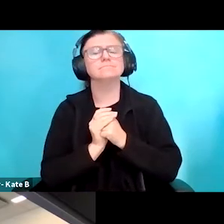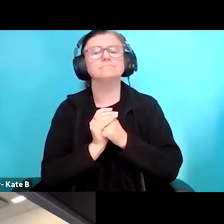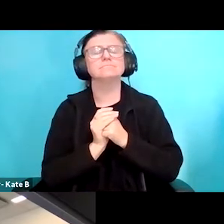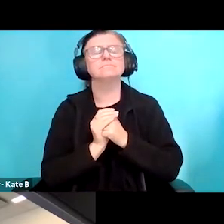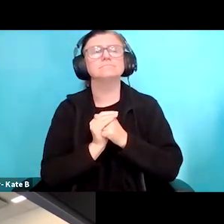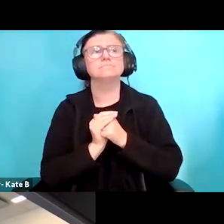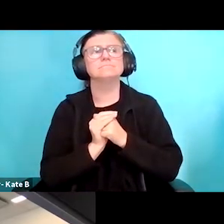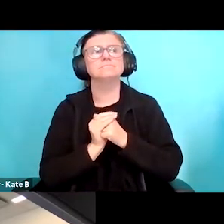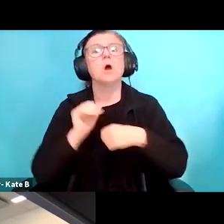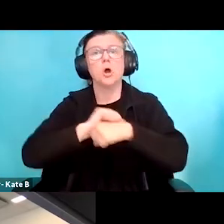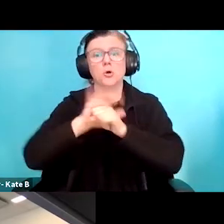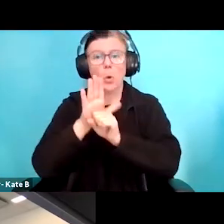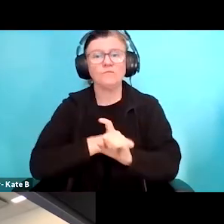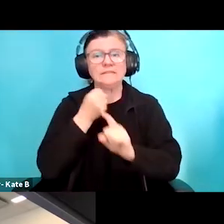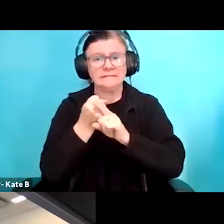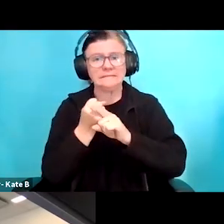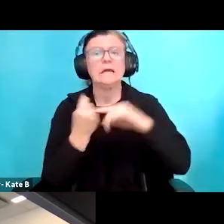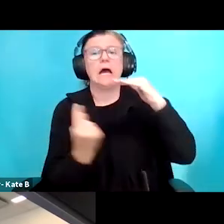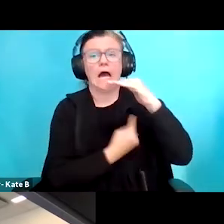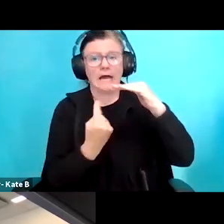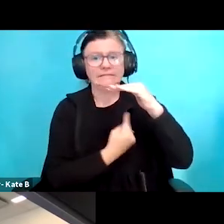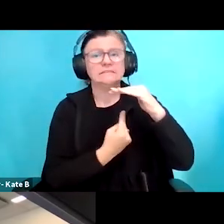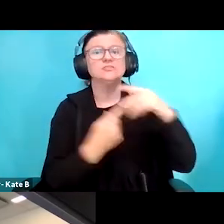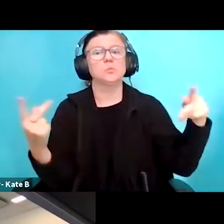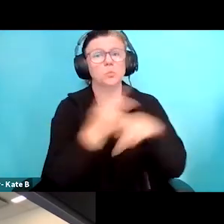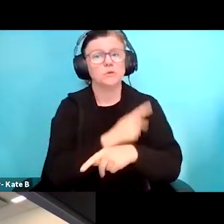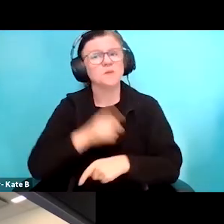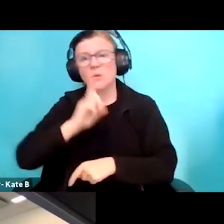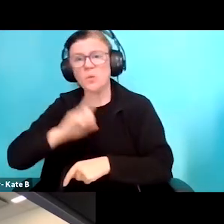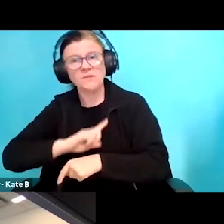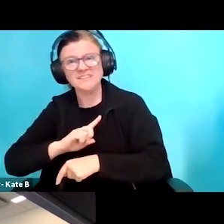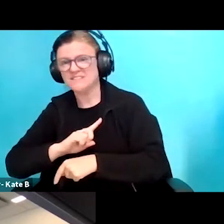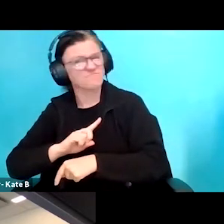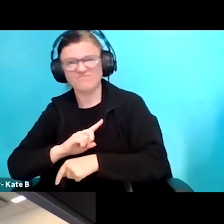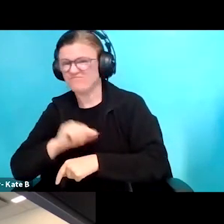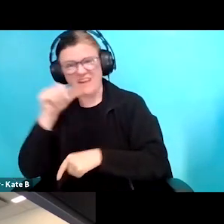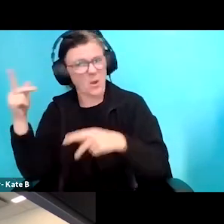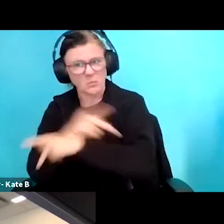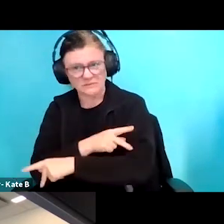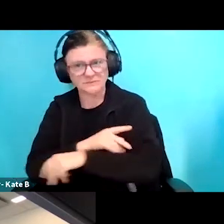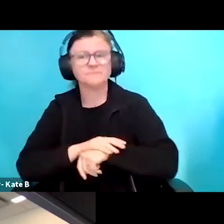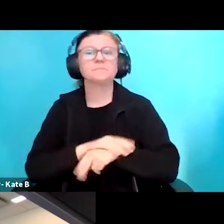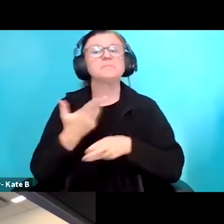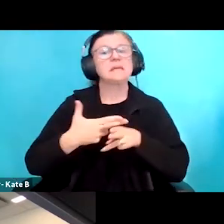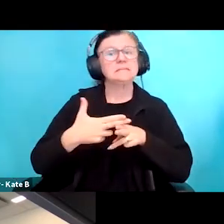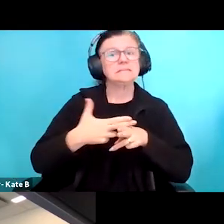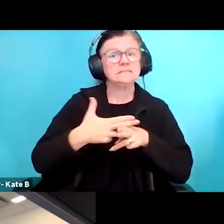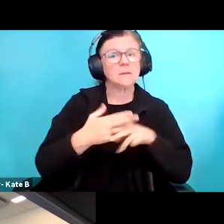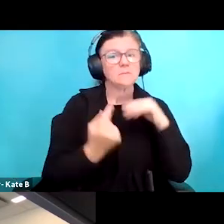after COVID-19 but loneliness did not. Temporary social isolation can lead to loneliness for people